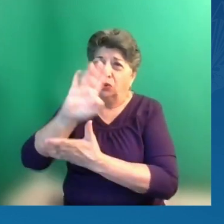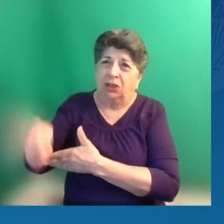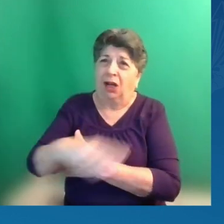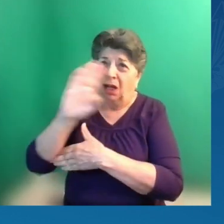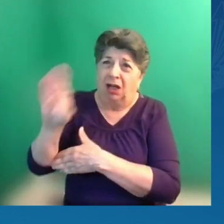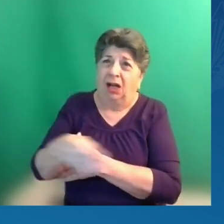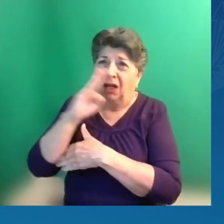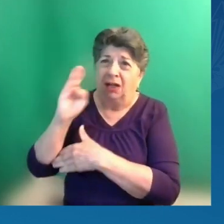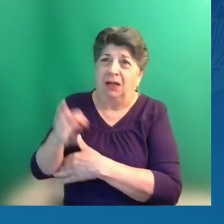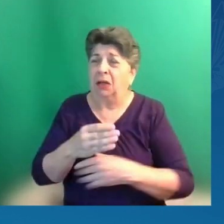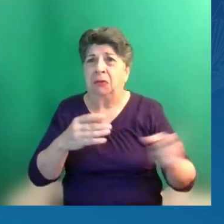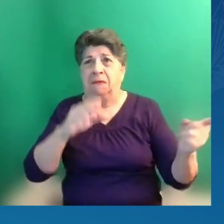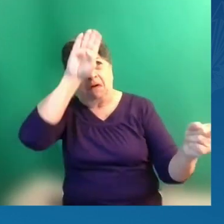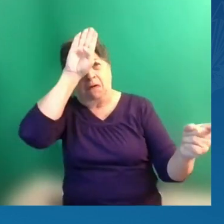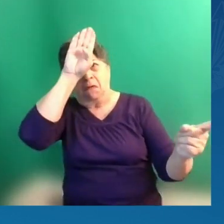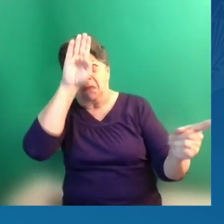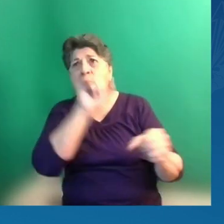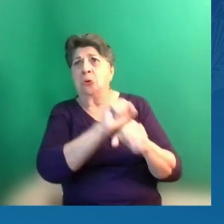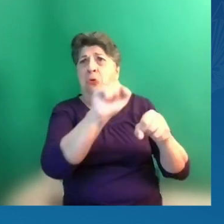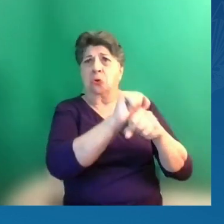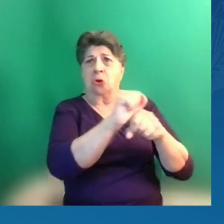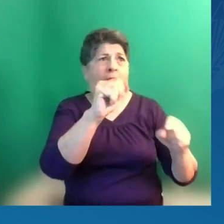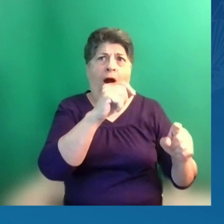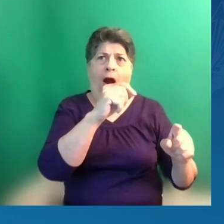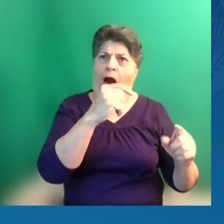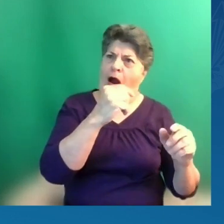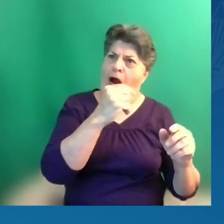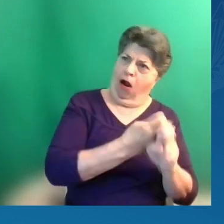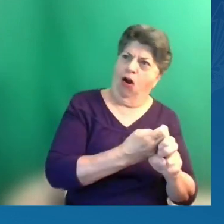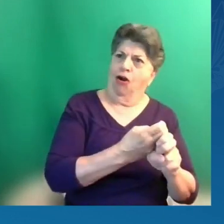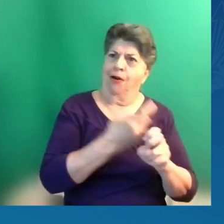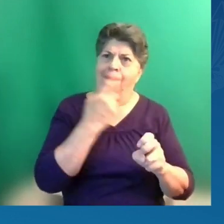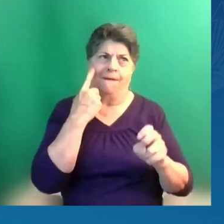in some of the most dangerous conditions that you can imagine to keep us safe.